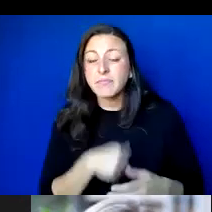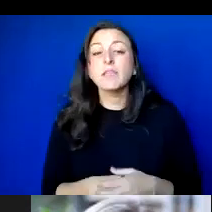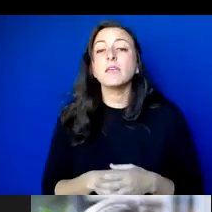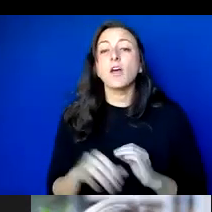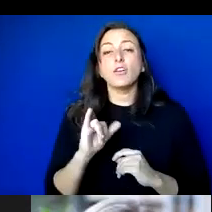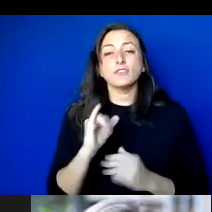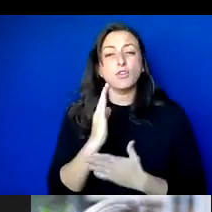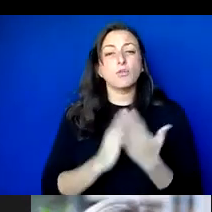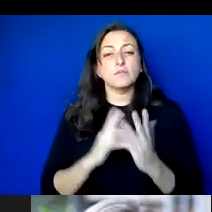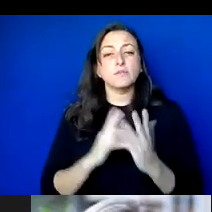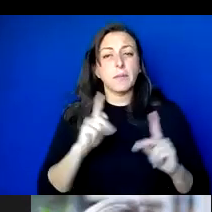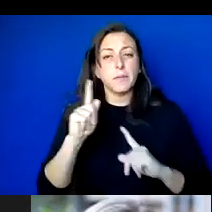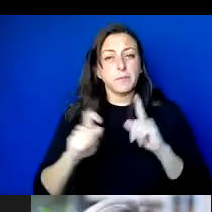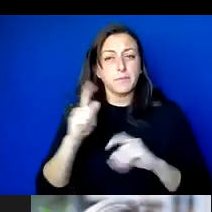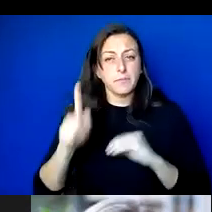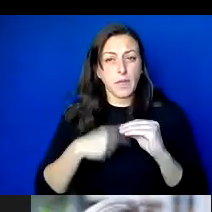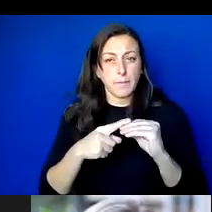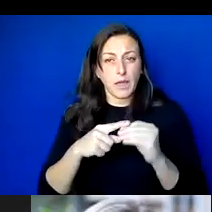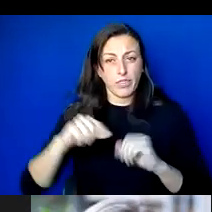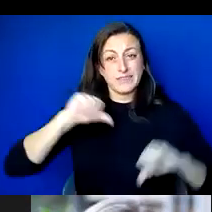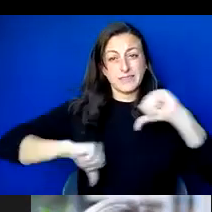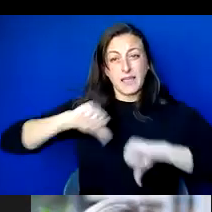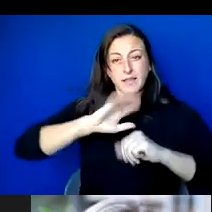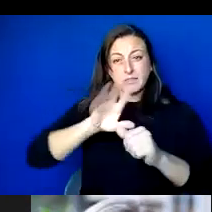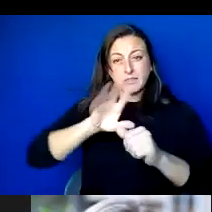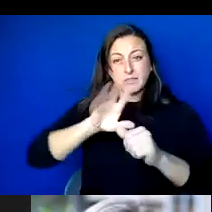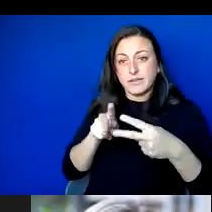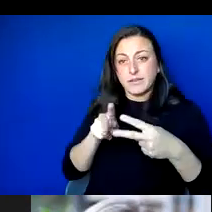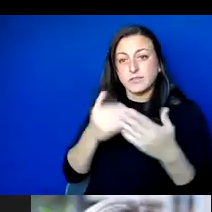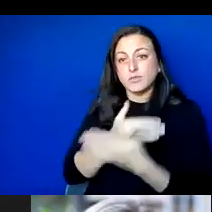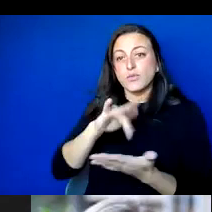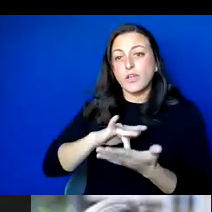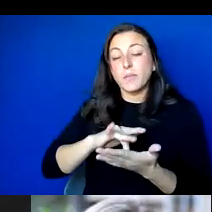around these therapies. Remember these were due in emergency use authorization,